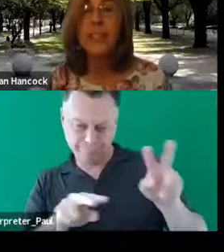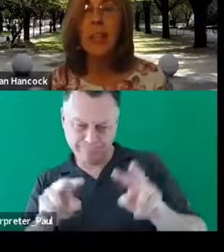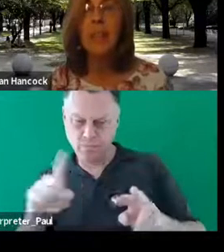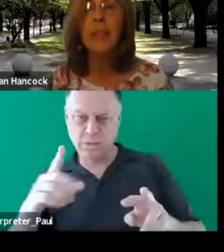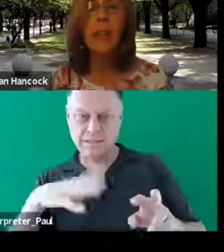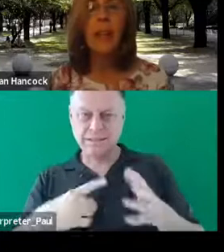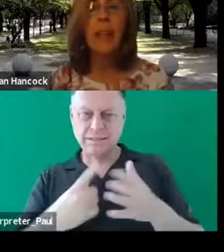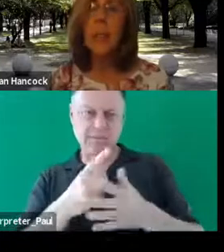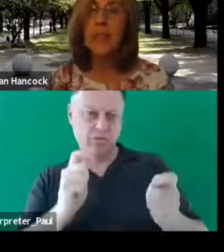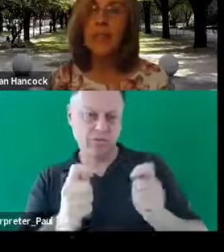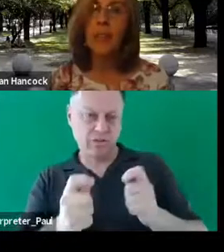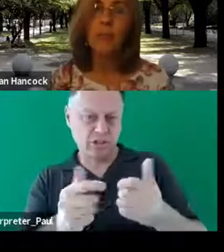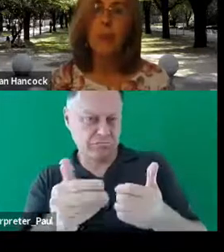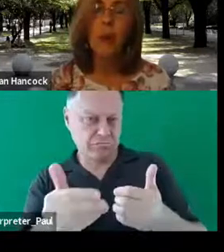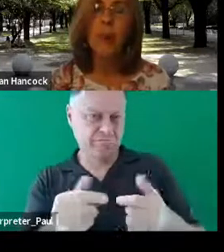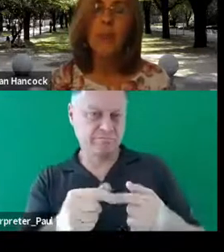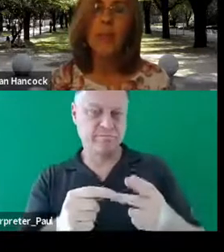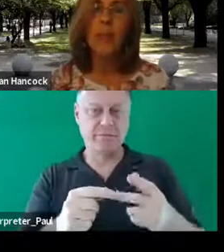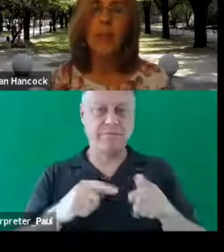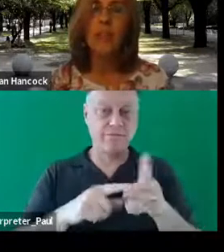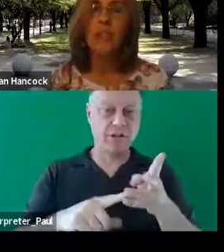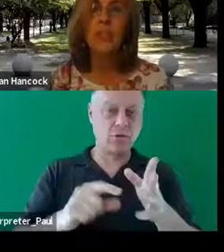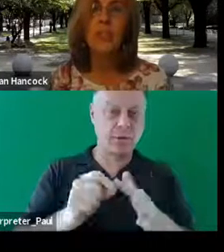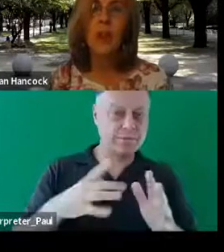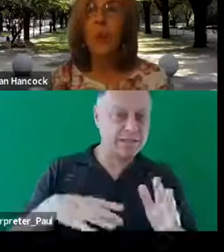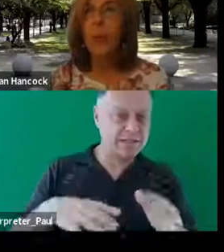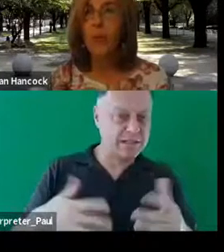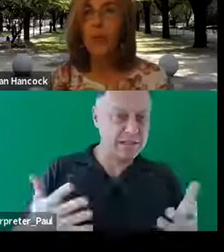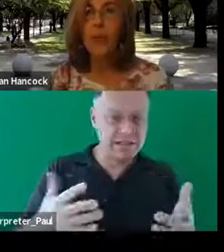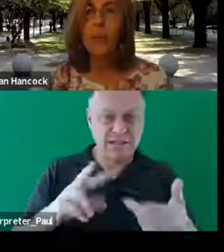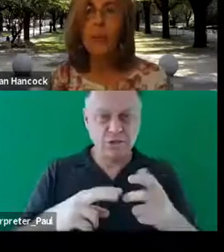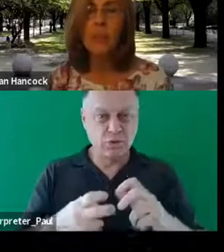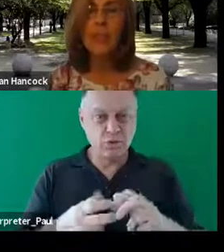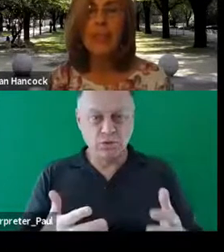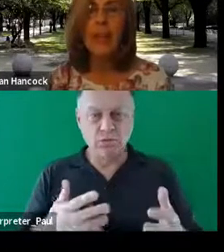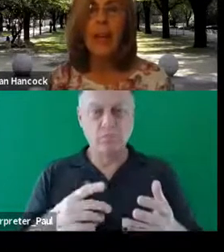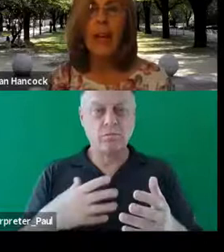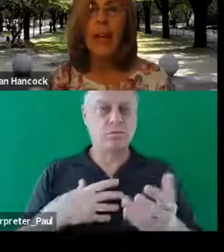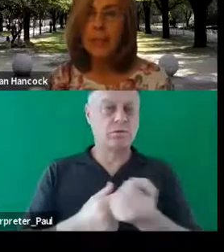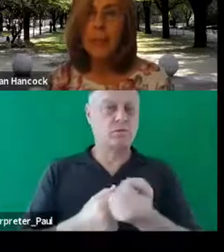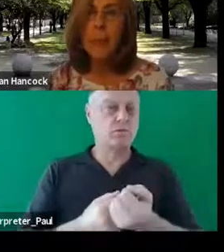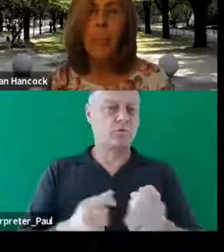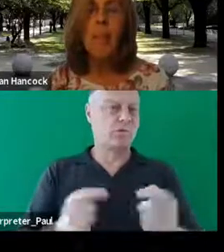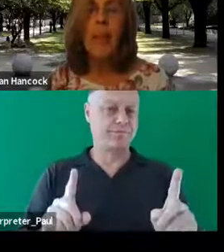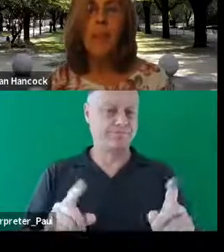happen, any particular follow up from identified issues or for further supports needed and we